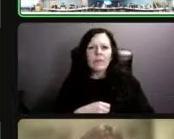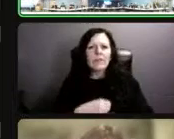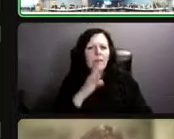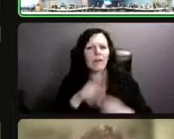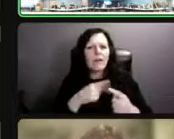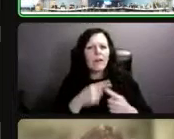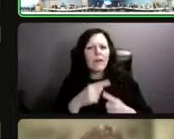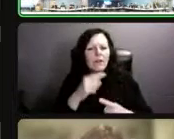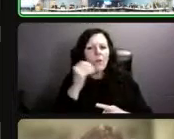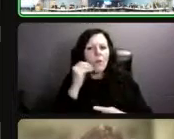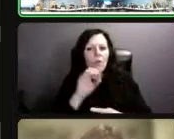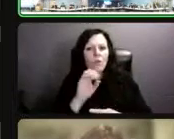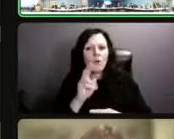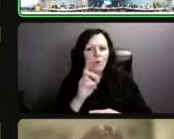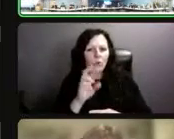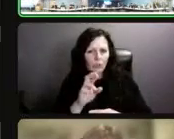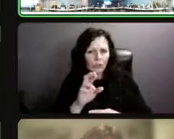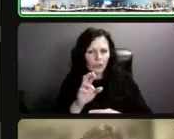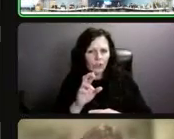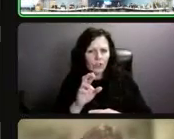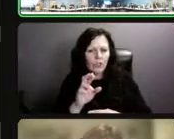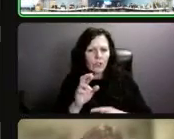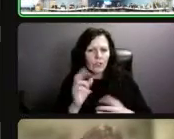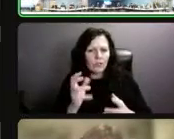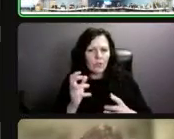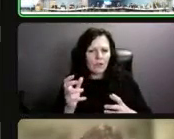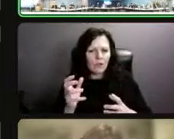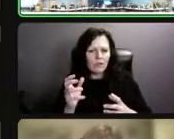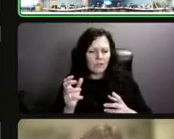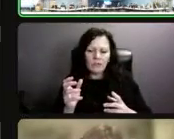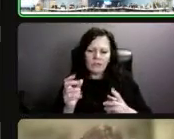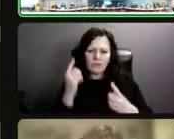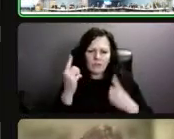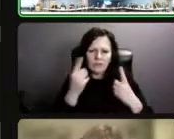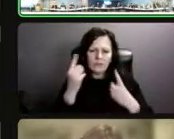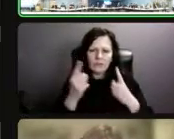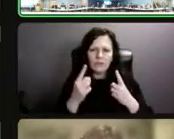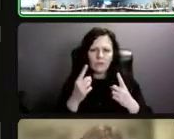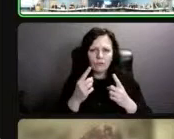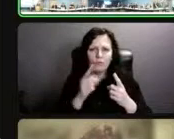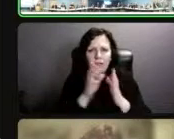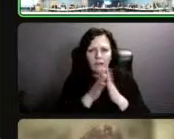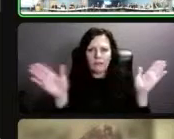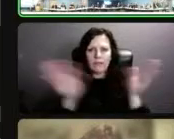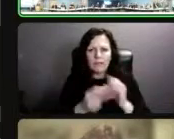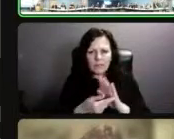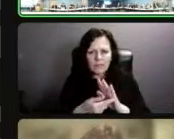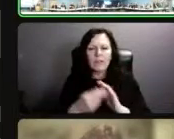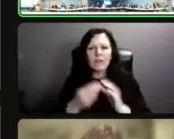PROPERTY OWNERS I HAVE. CORRECT.